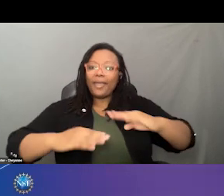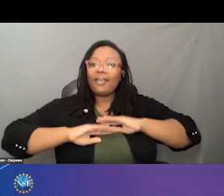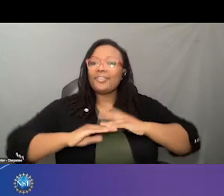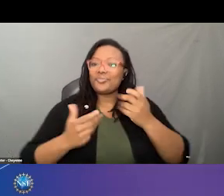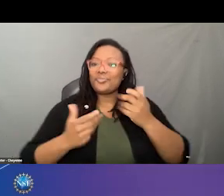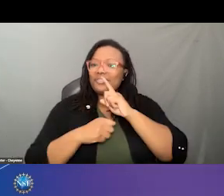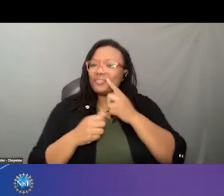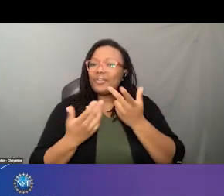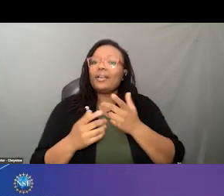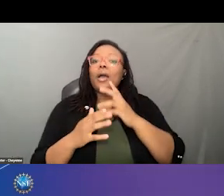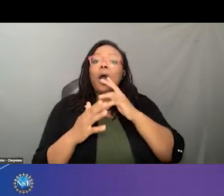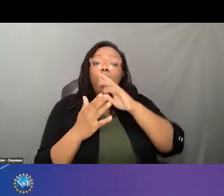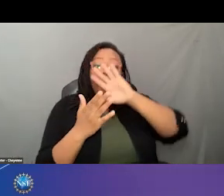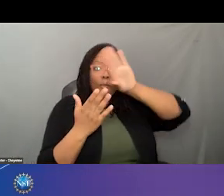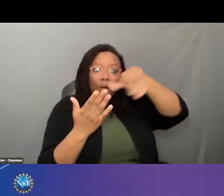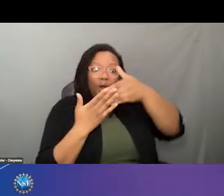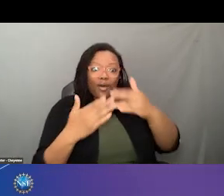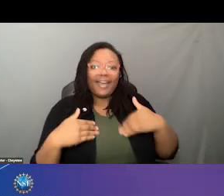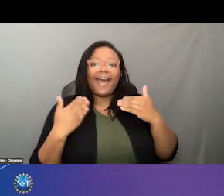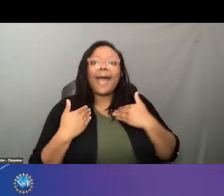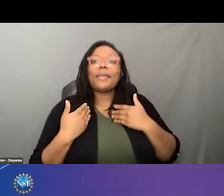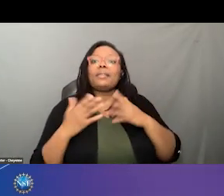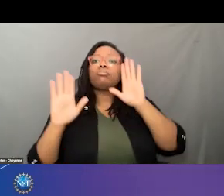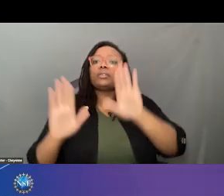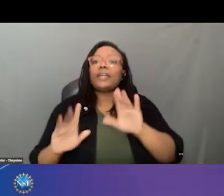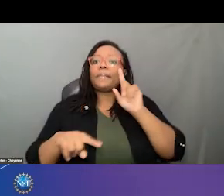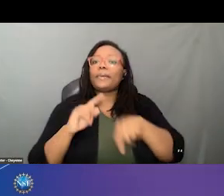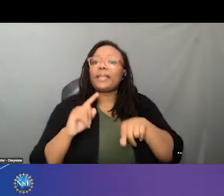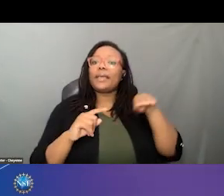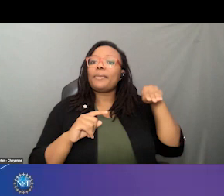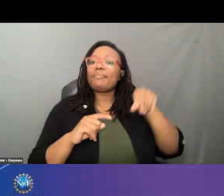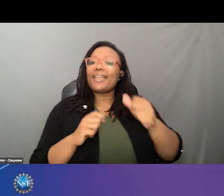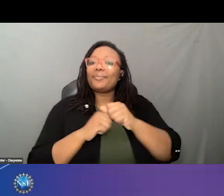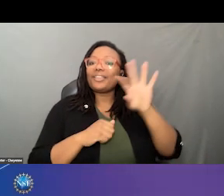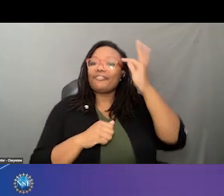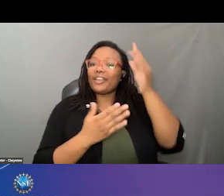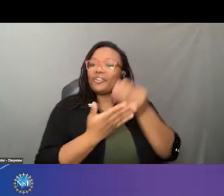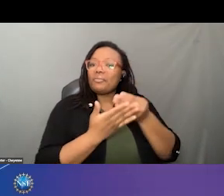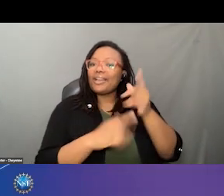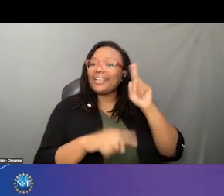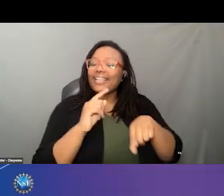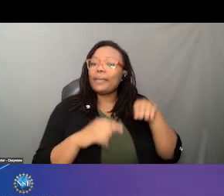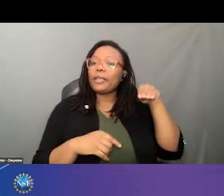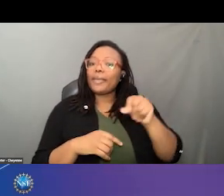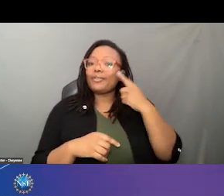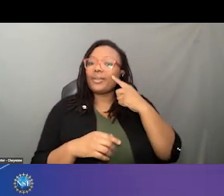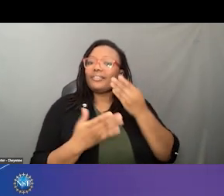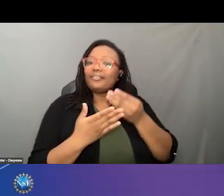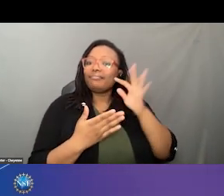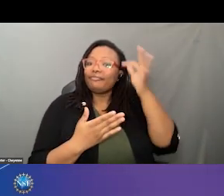But all that happiness is really great but cannot be paid with federal award. It cannot be paid with federal dollars.